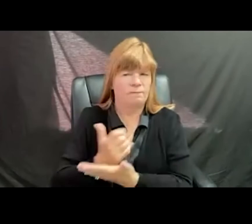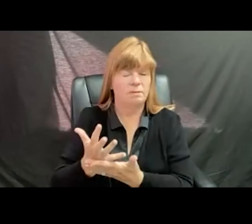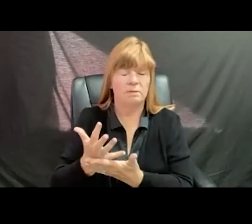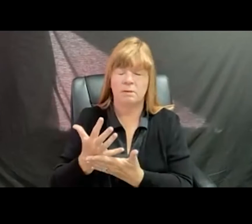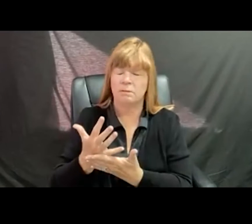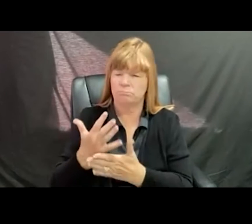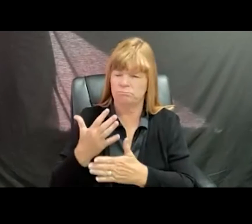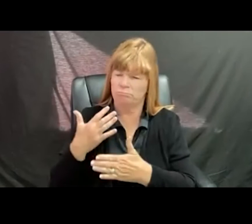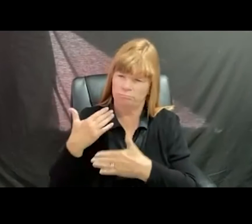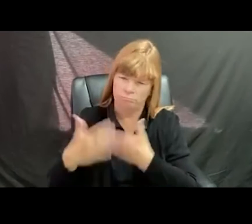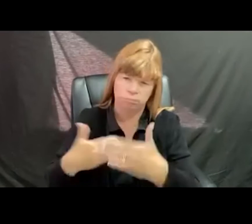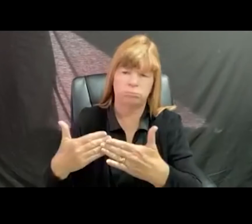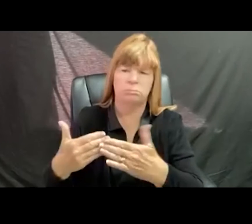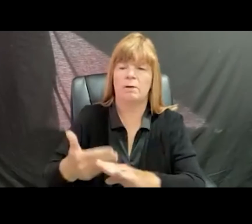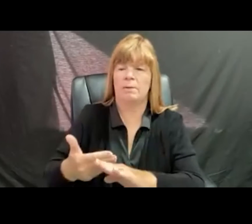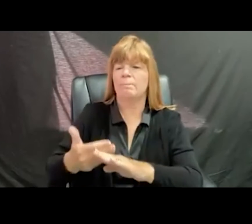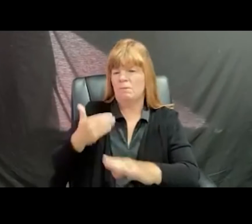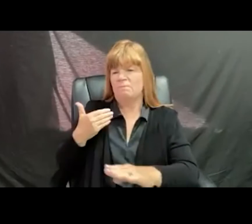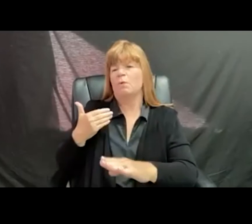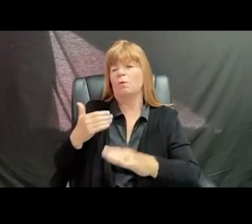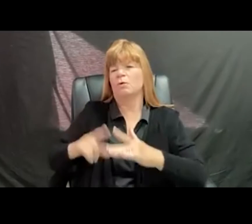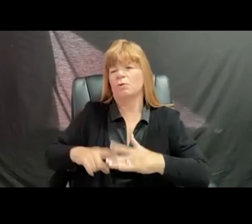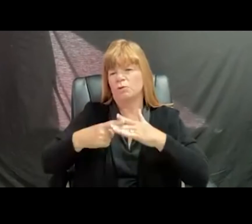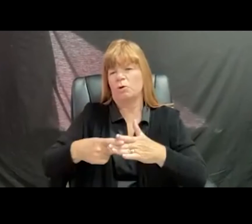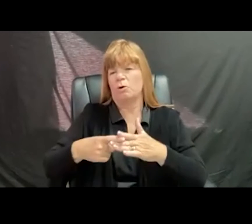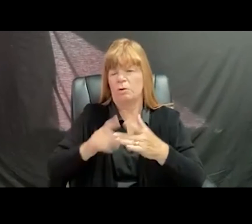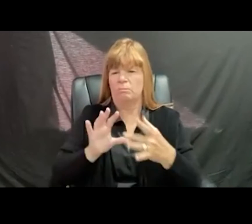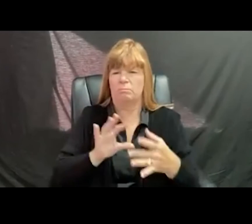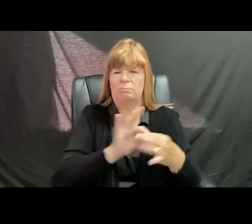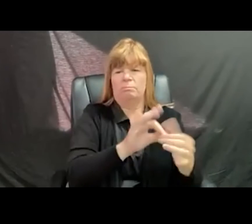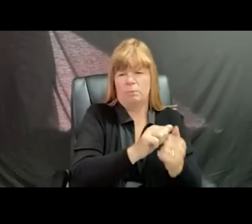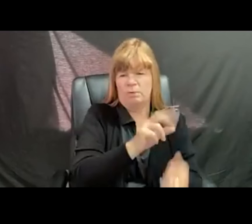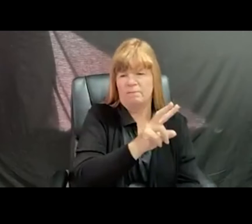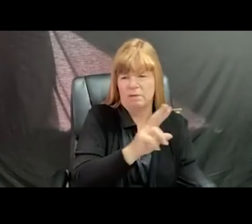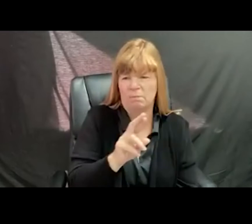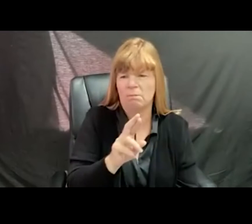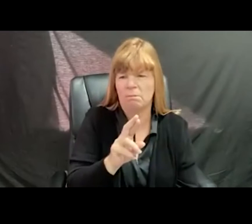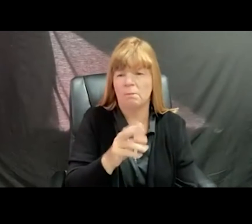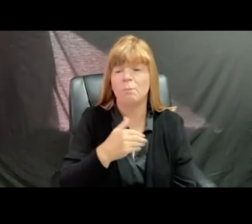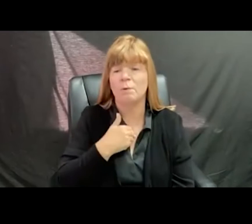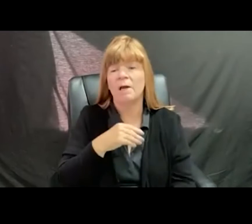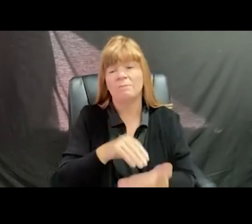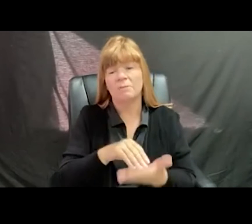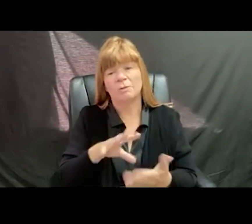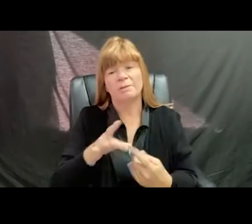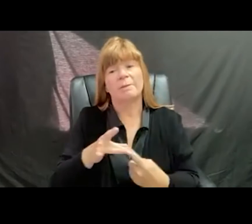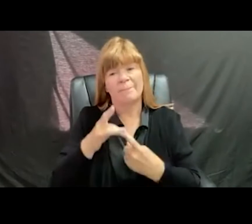before you would start the VR process but it is we do have students especially seniors in high school